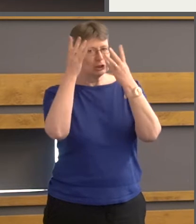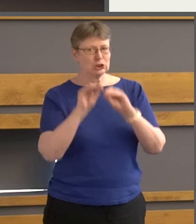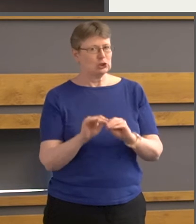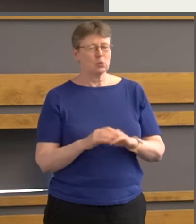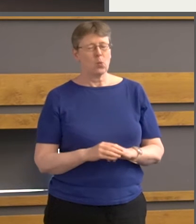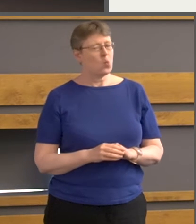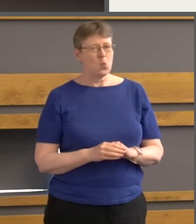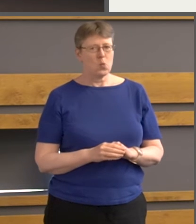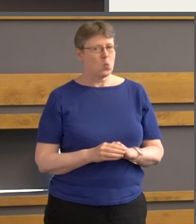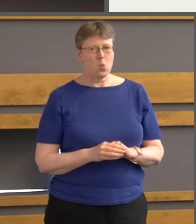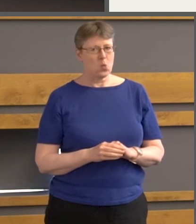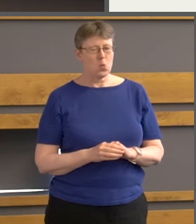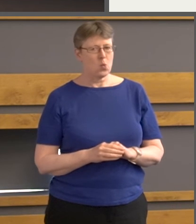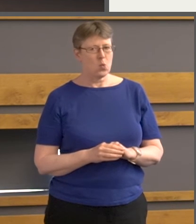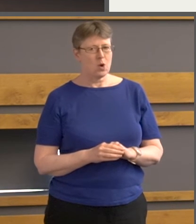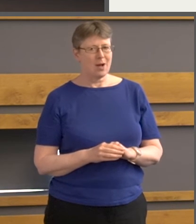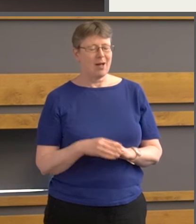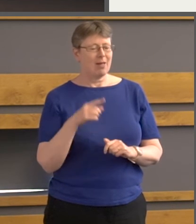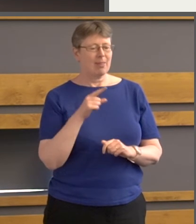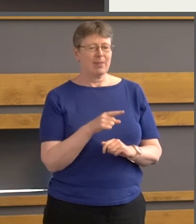They were not considered empire builders,